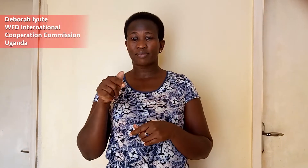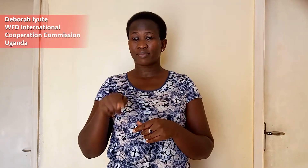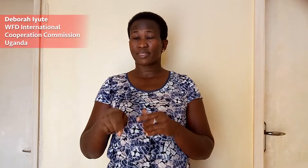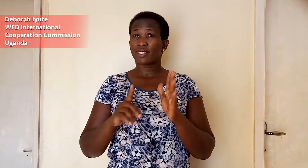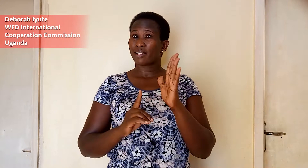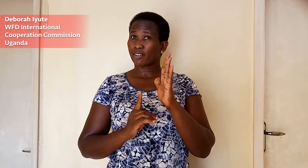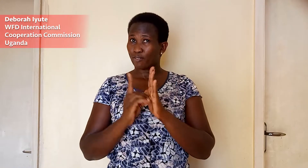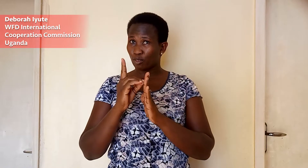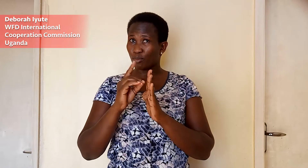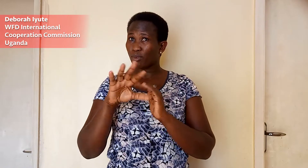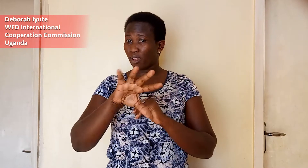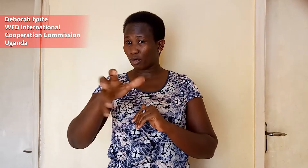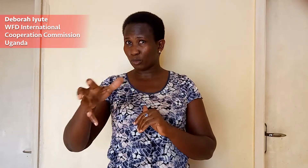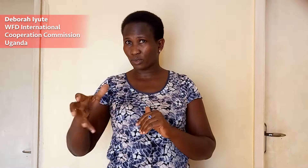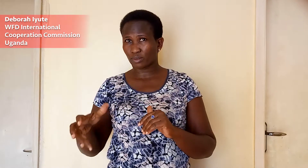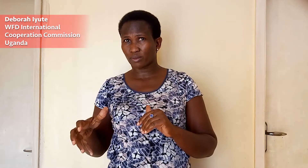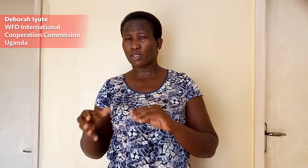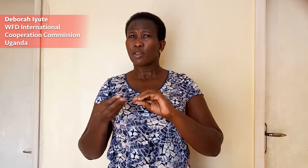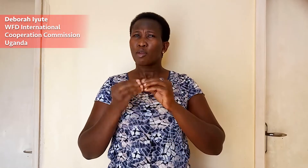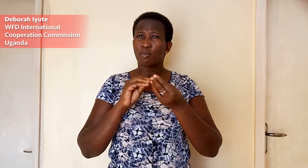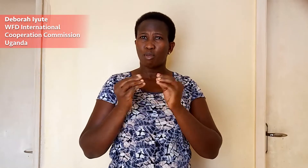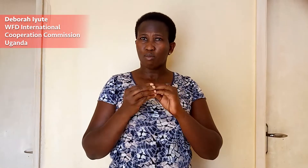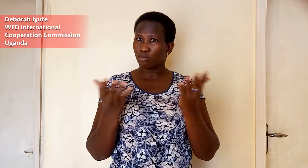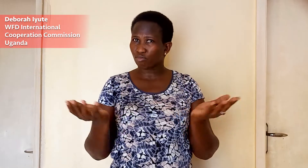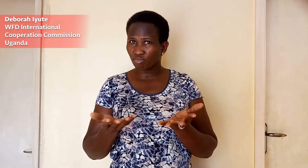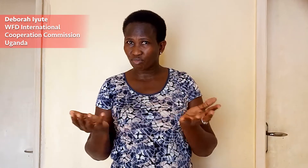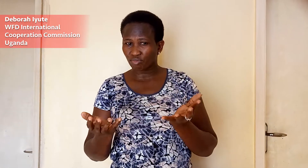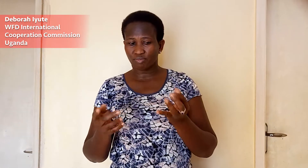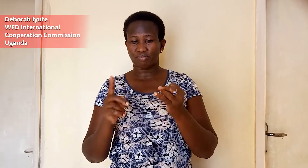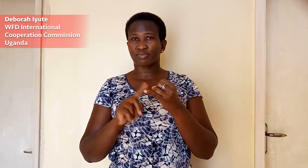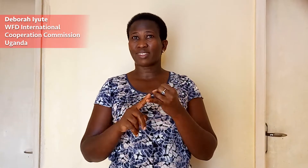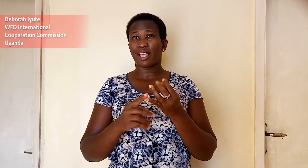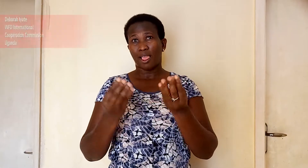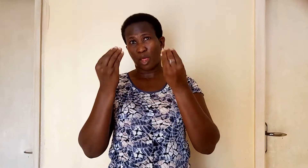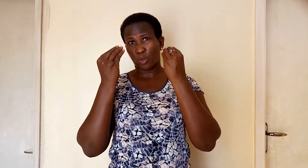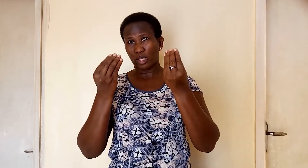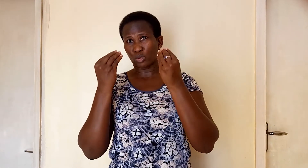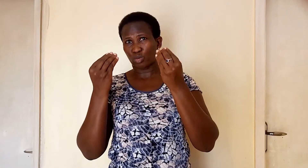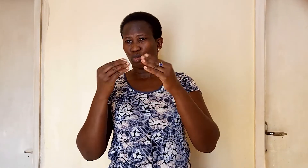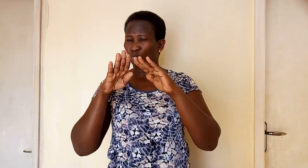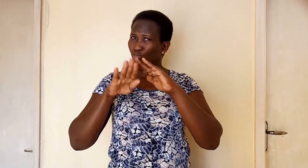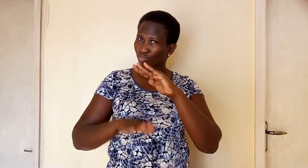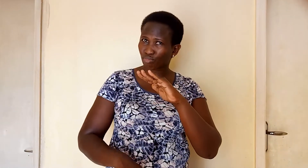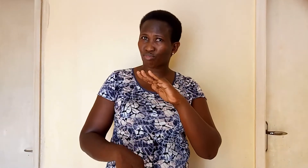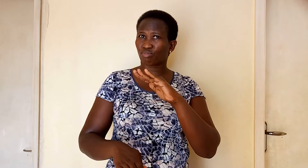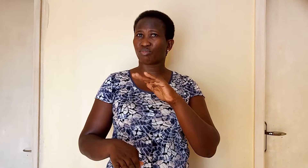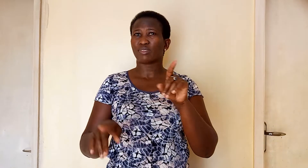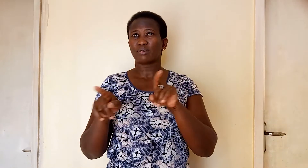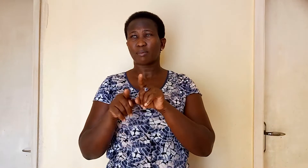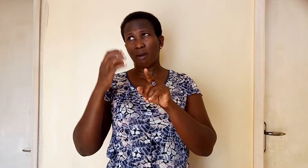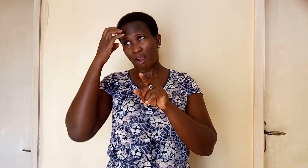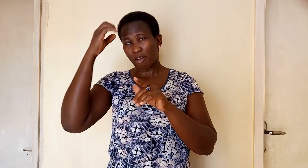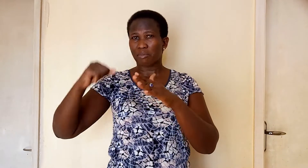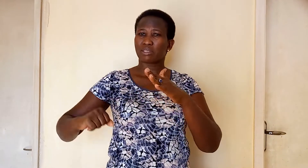Developing countries are experiencing problems. One problem is low quality of education